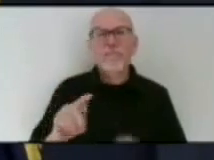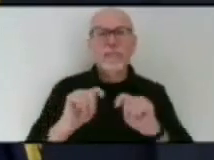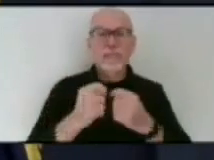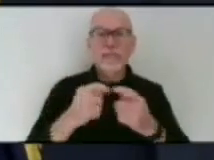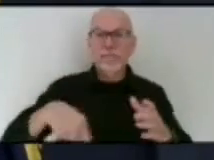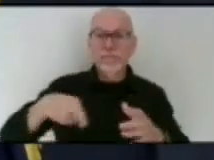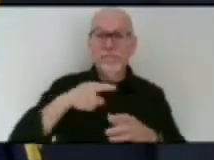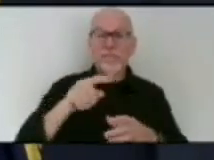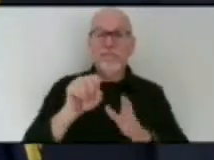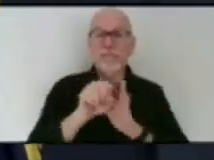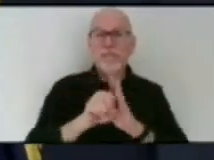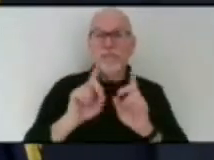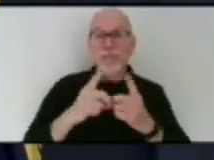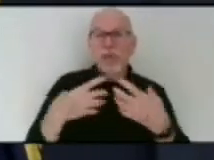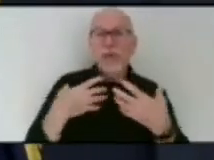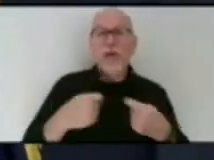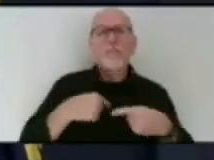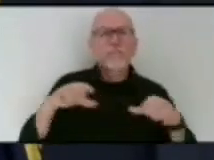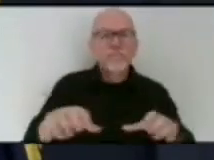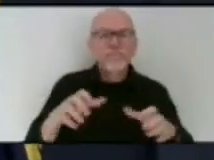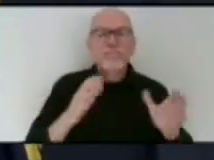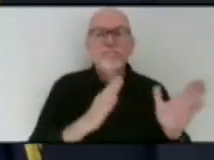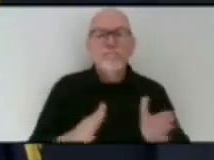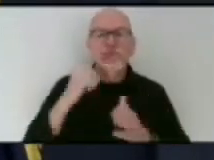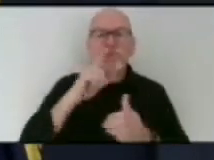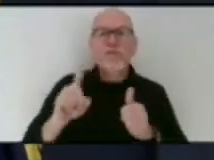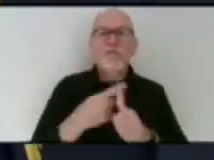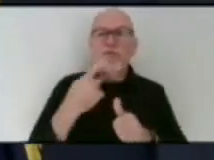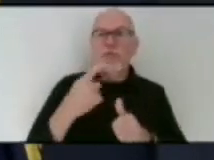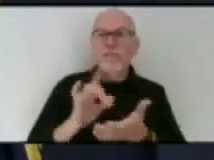actively preparing for the arrival of the first doses of Cove in 19 vaccine